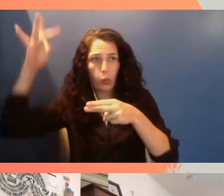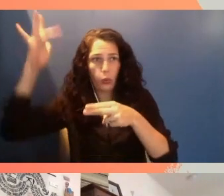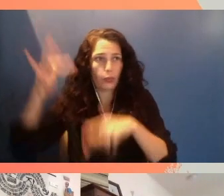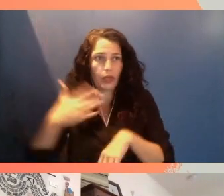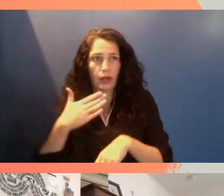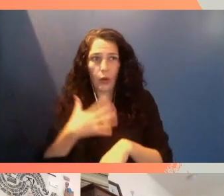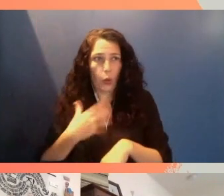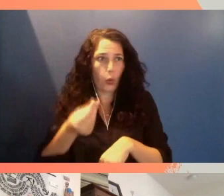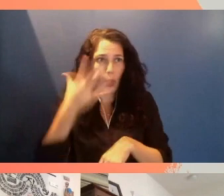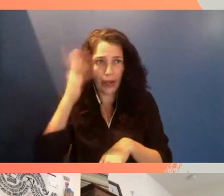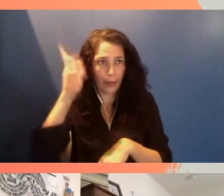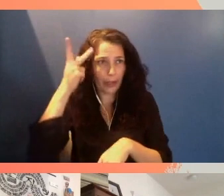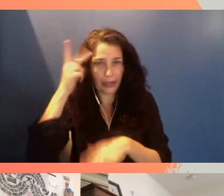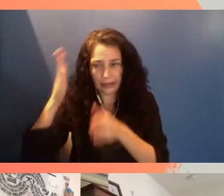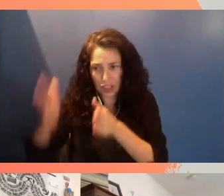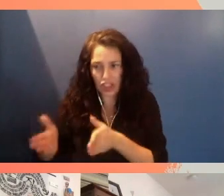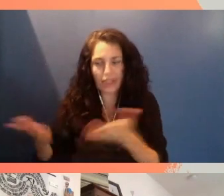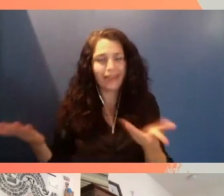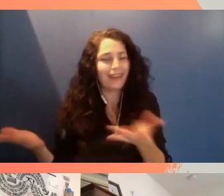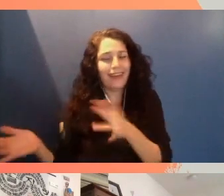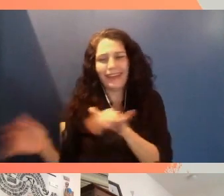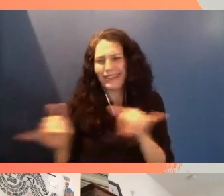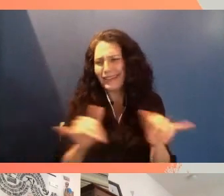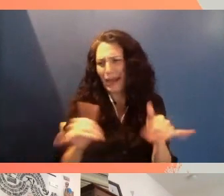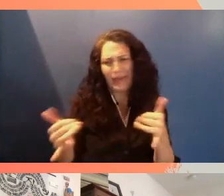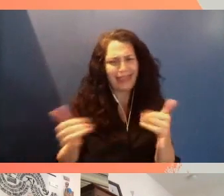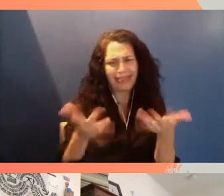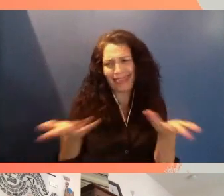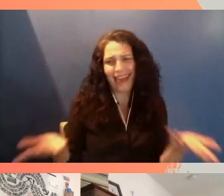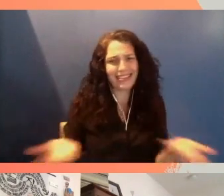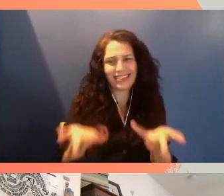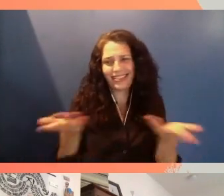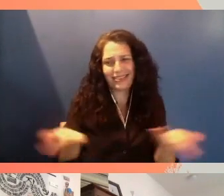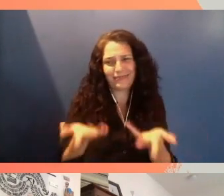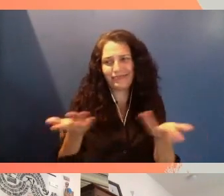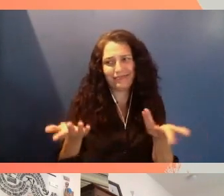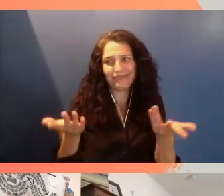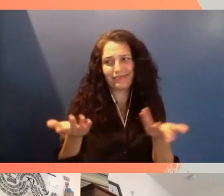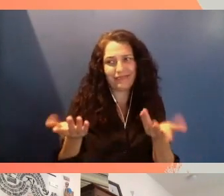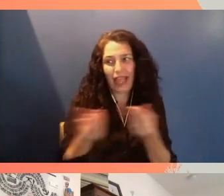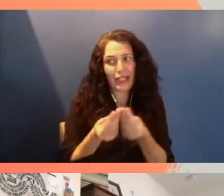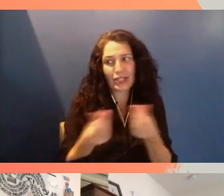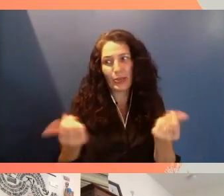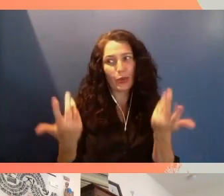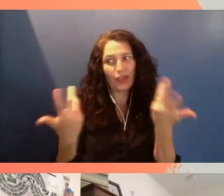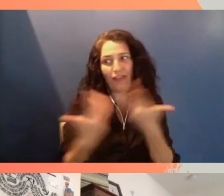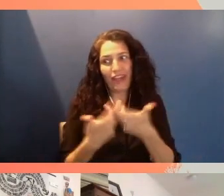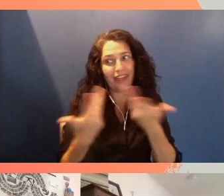But I think that generally those things are smooth, there's a smoother fit, right? But like Grace and I constantly felt like we were